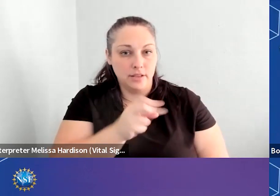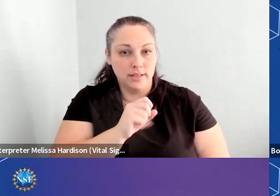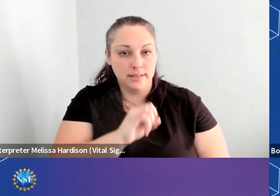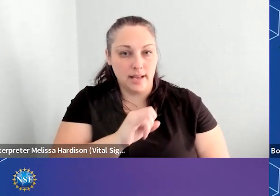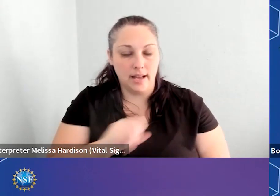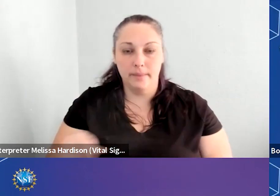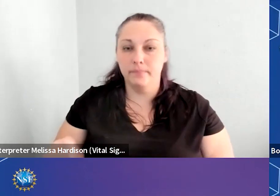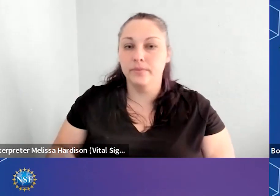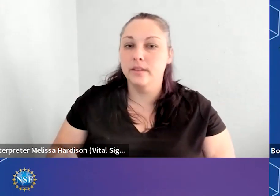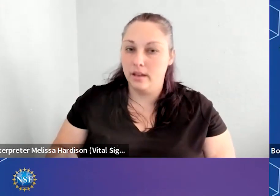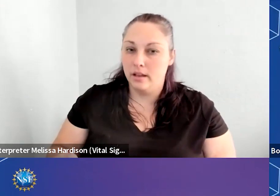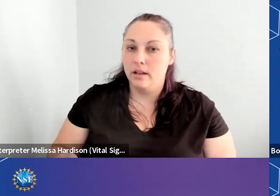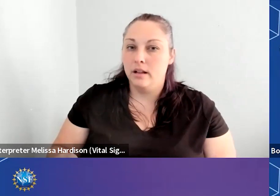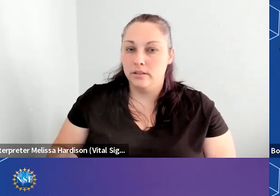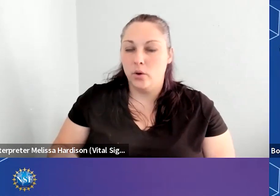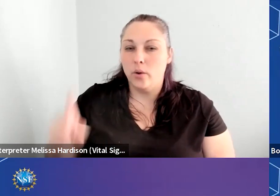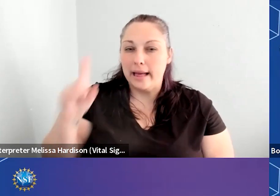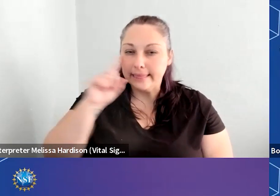I believe that the person who does the submitting,